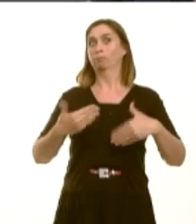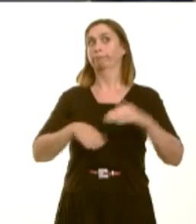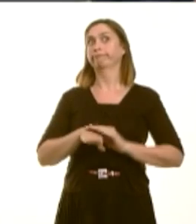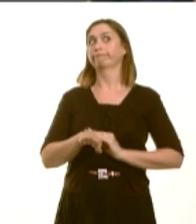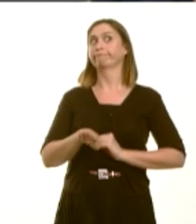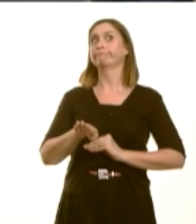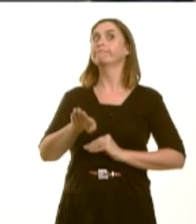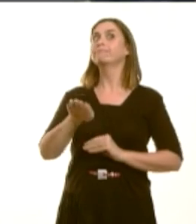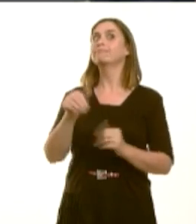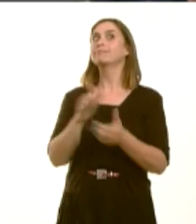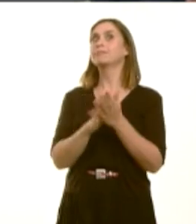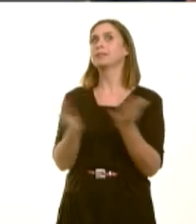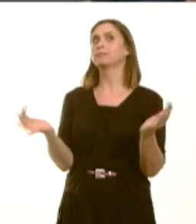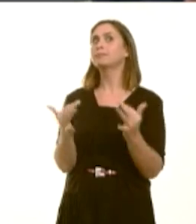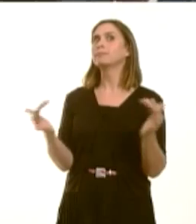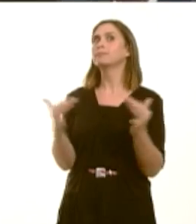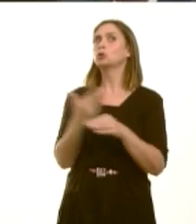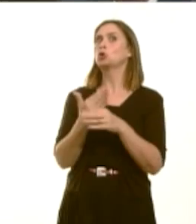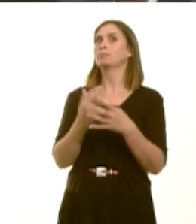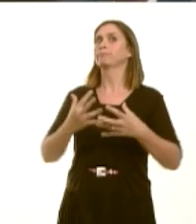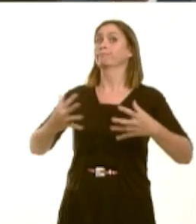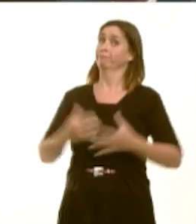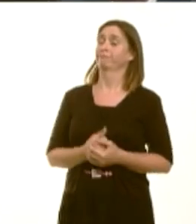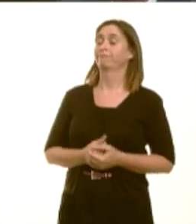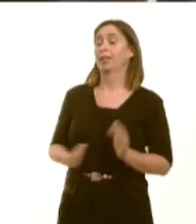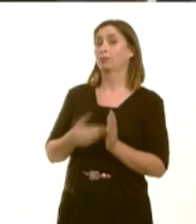of being able to attract jobs. Simon Thomas: Brif Weinidog, mewn cyfnod o